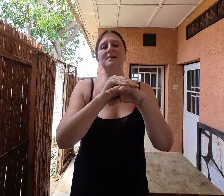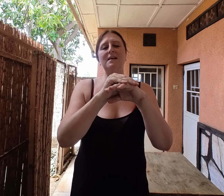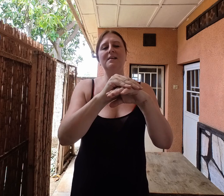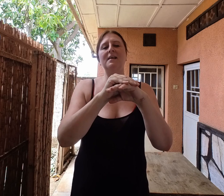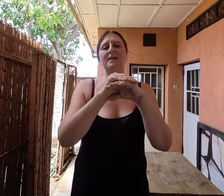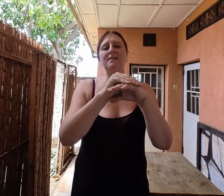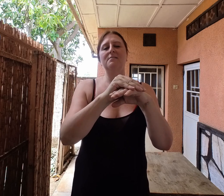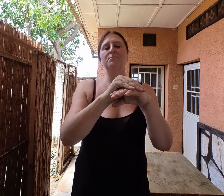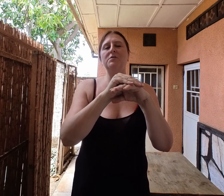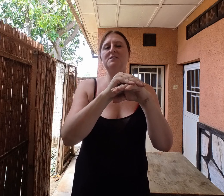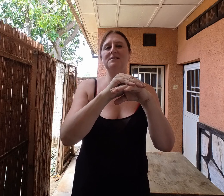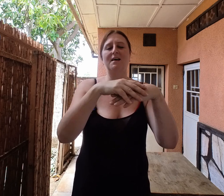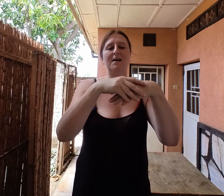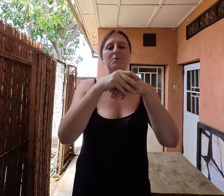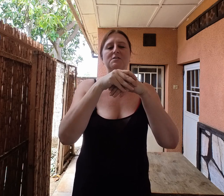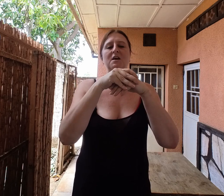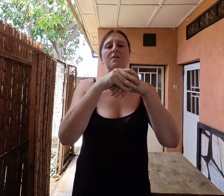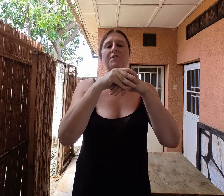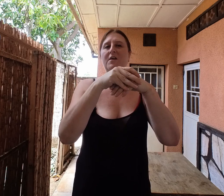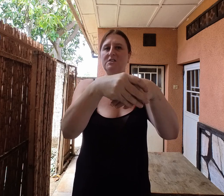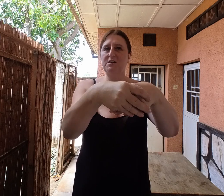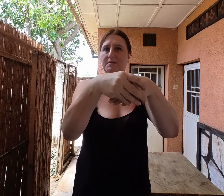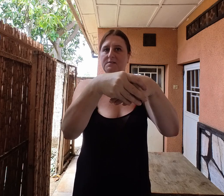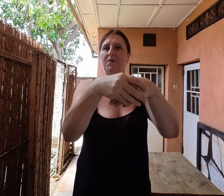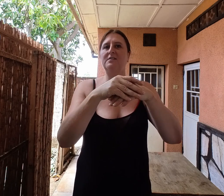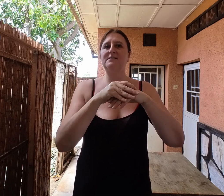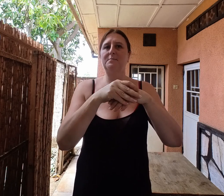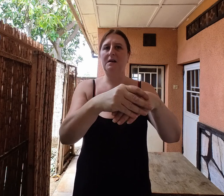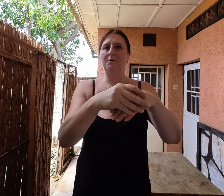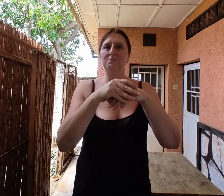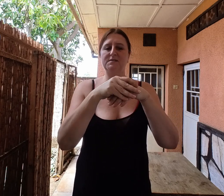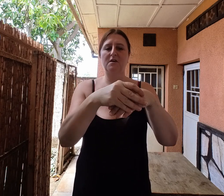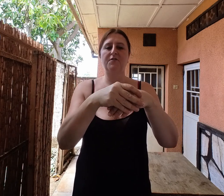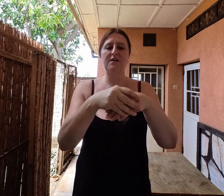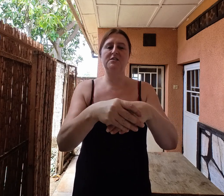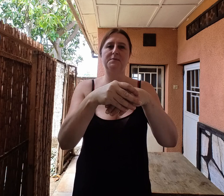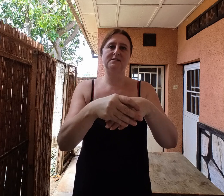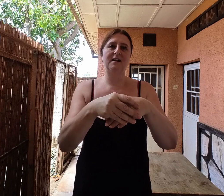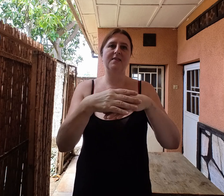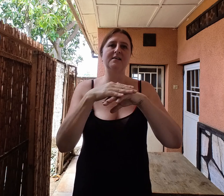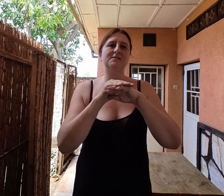cuz this in in British Sign Language, 'friendship' is very similar. 'Friendship' is like that,